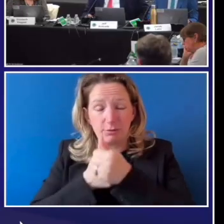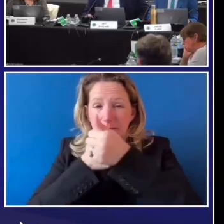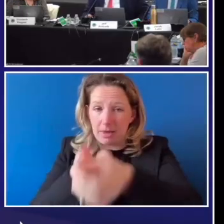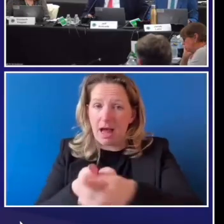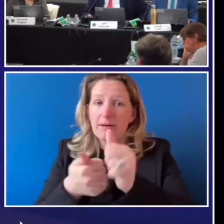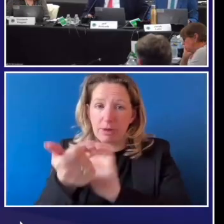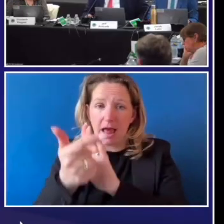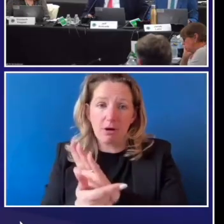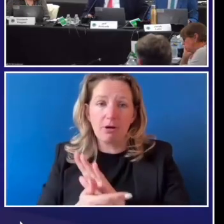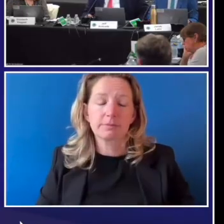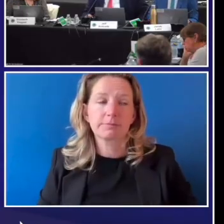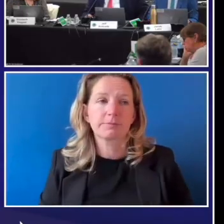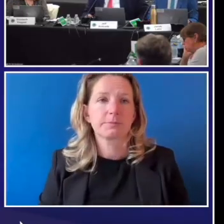Heather, did you have any quick follow-up before I move on?